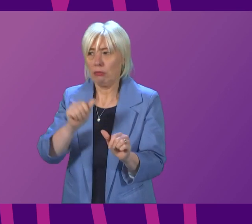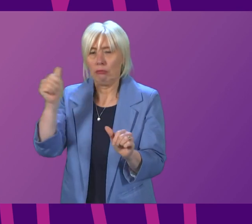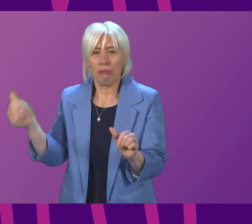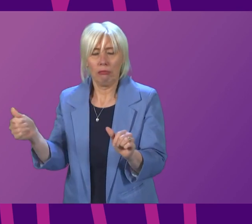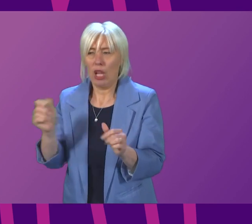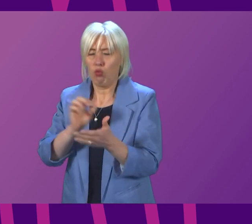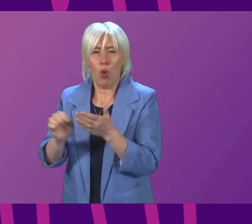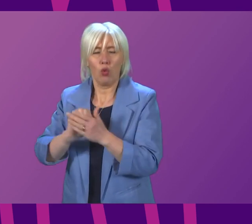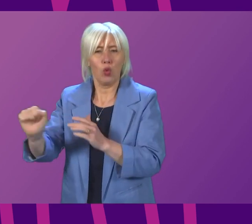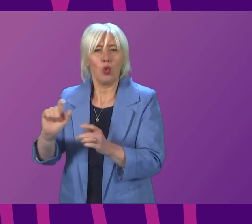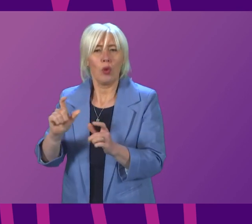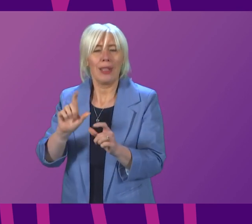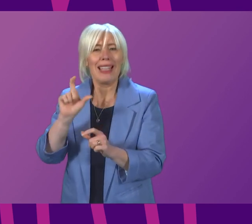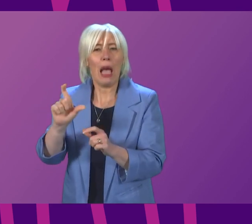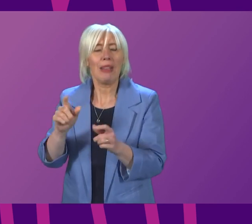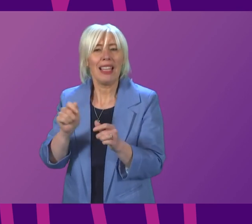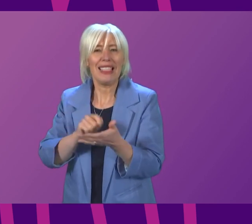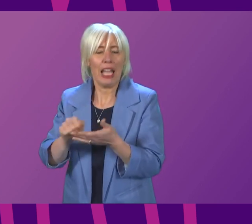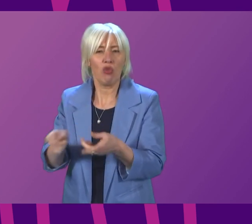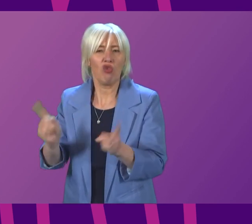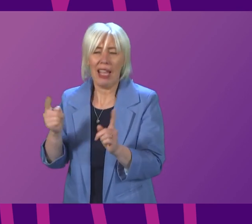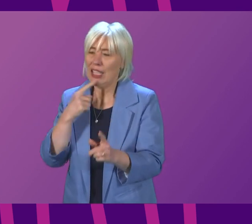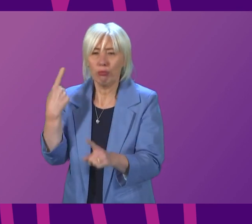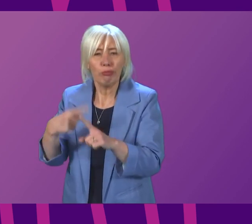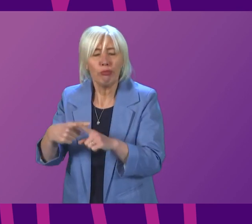sitting beside the First Minister, to ask for an urgent meeting with all the MSPs in